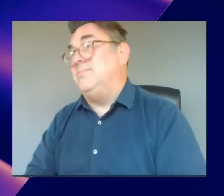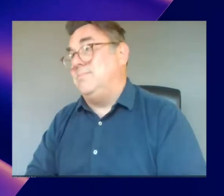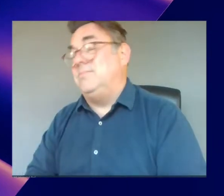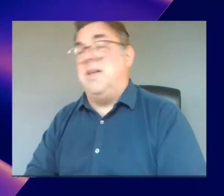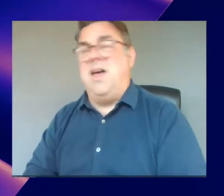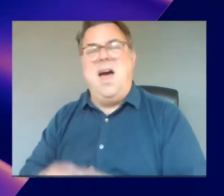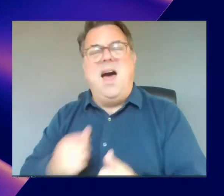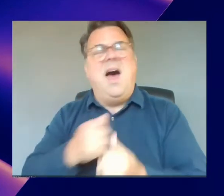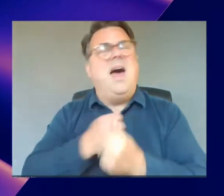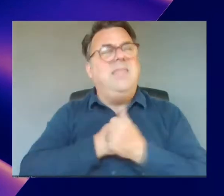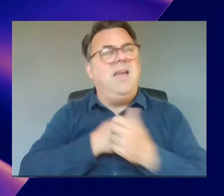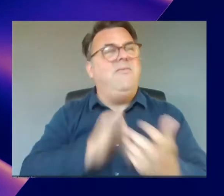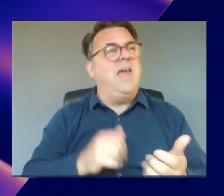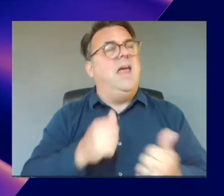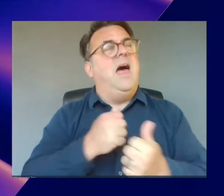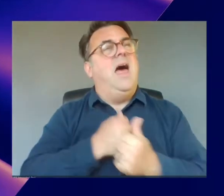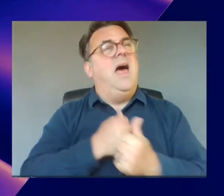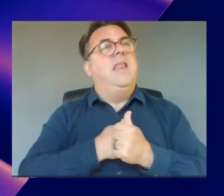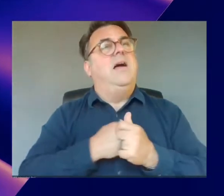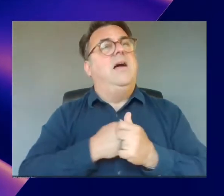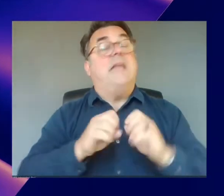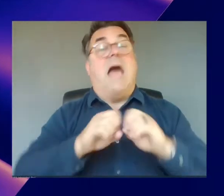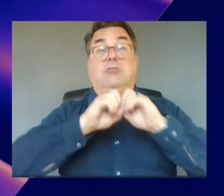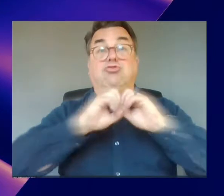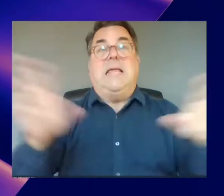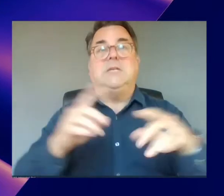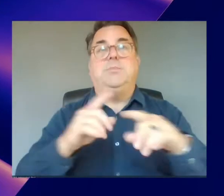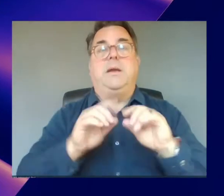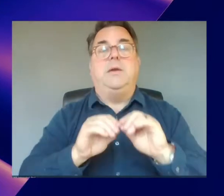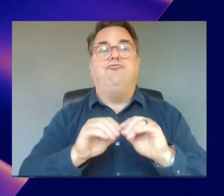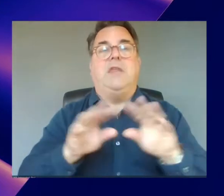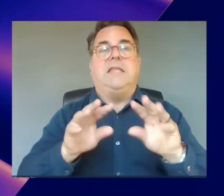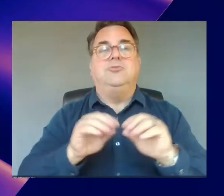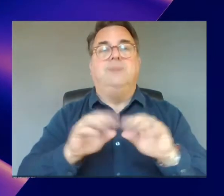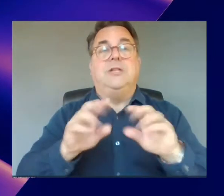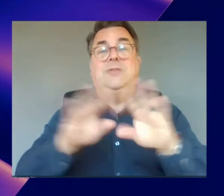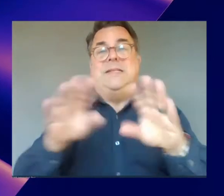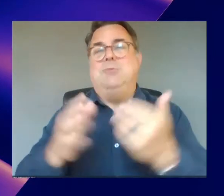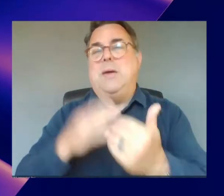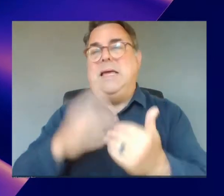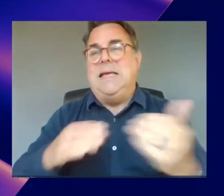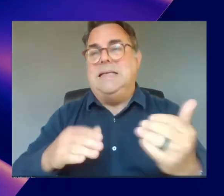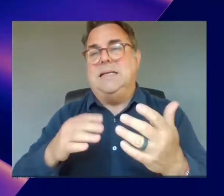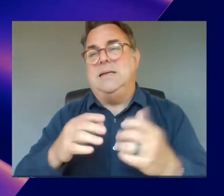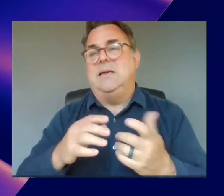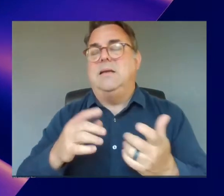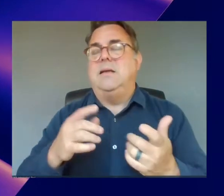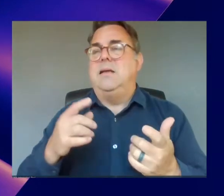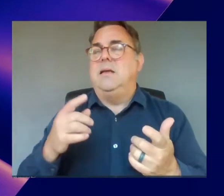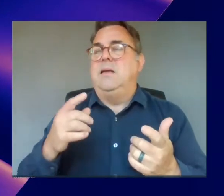I love having kind of an incremental approach to things. I find with really beautiful and resilient architectures,